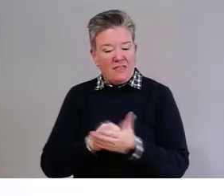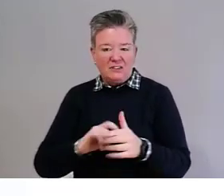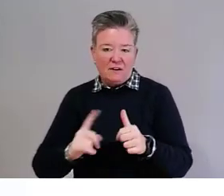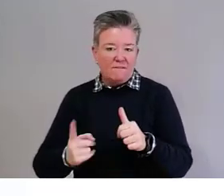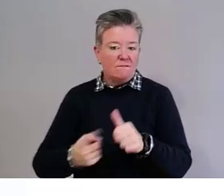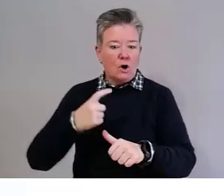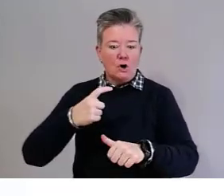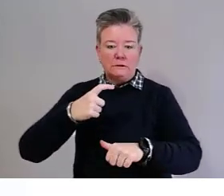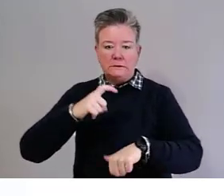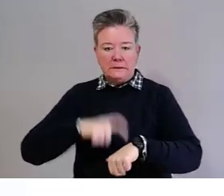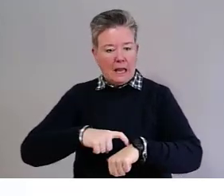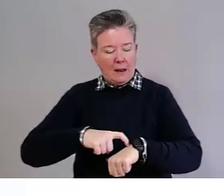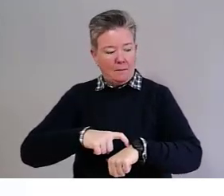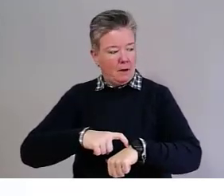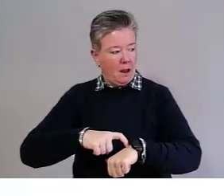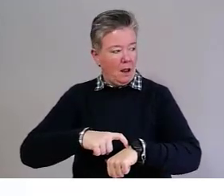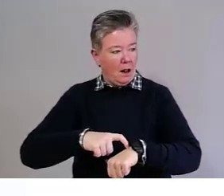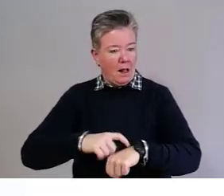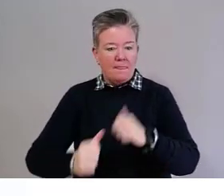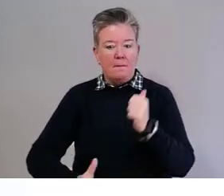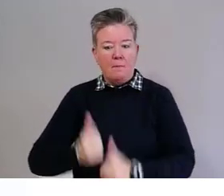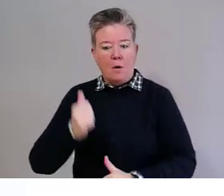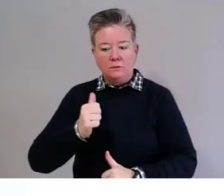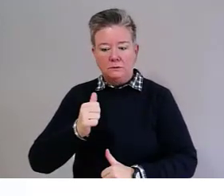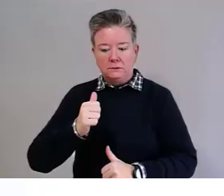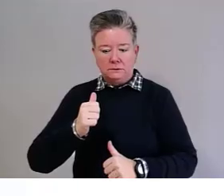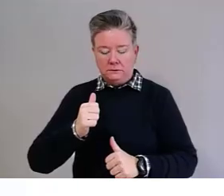and sometimes the most-lasting impression